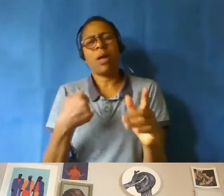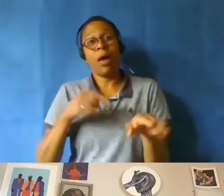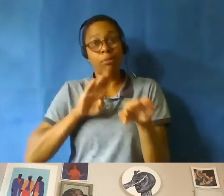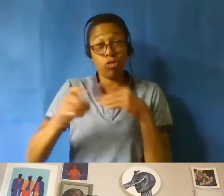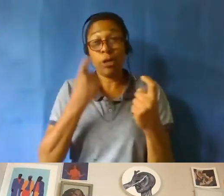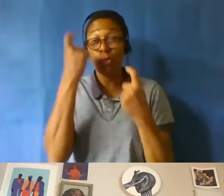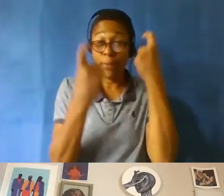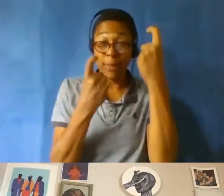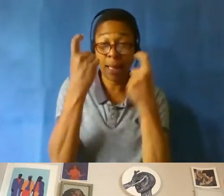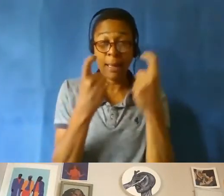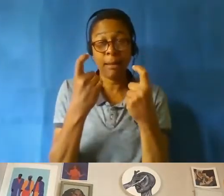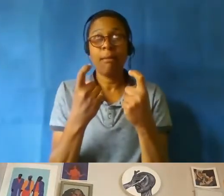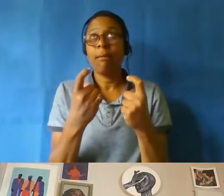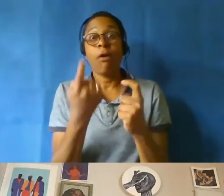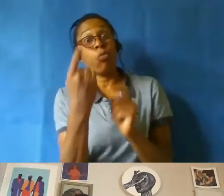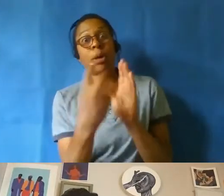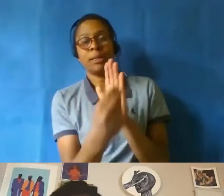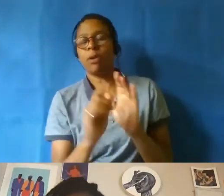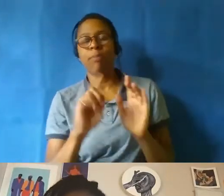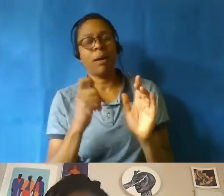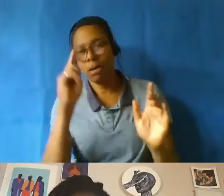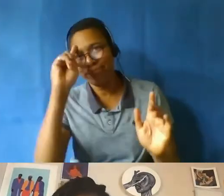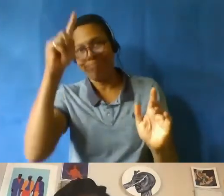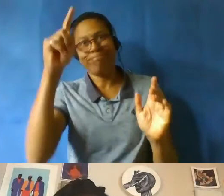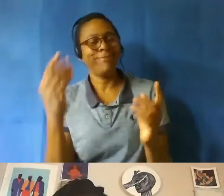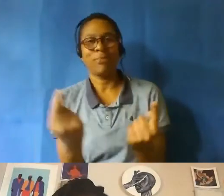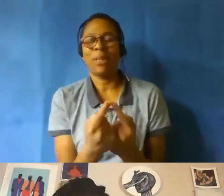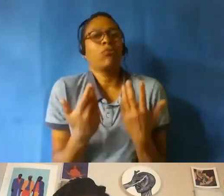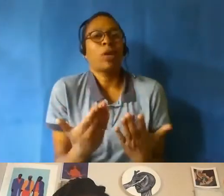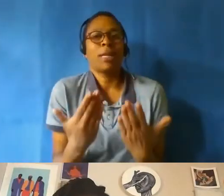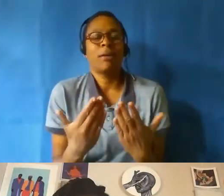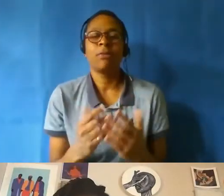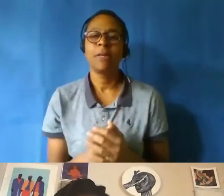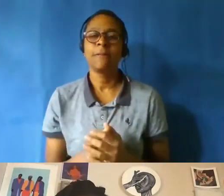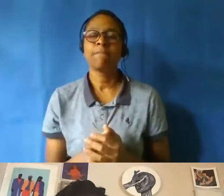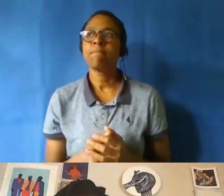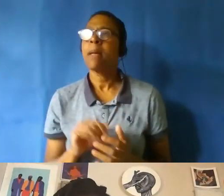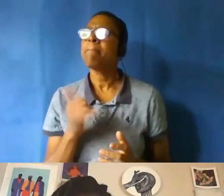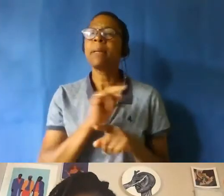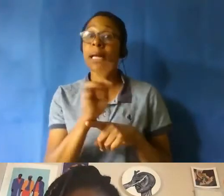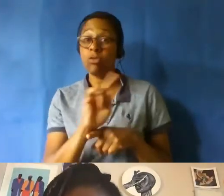example but right now I cannot remember and I can't maybe later maybe I can